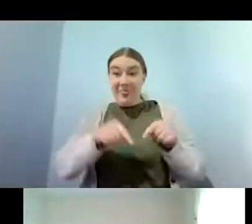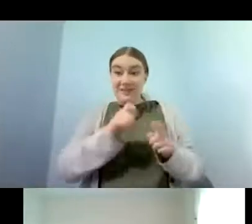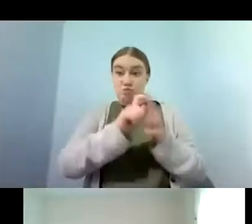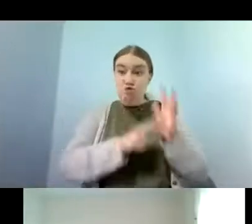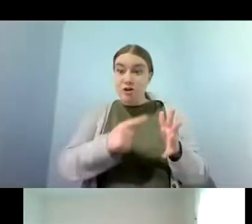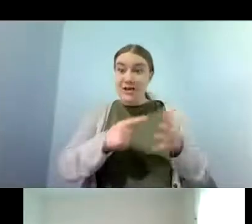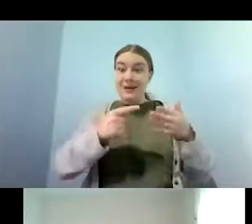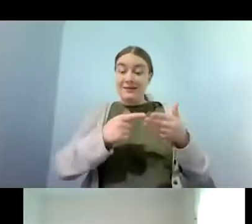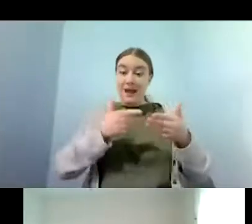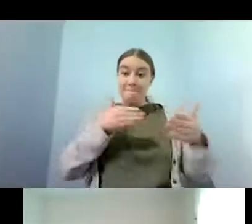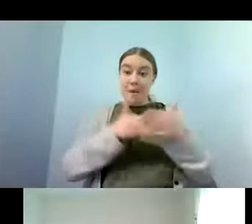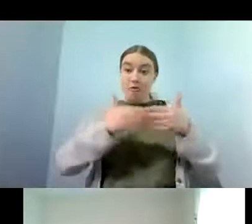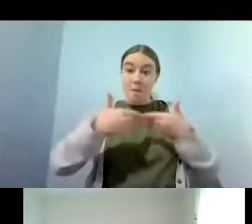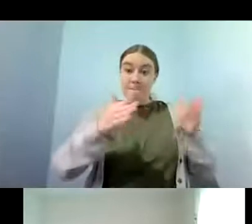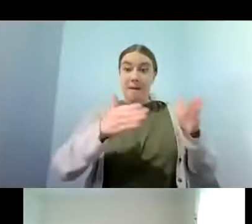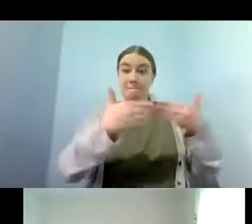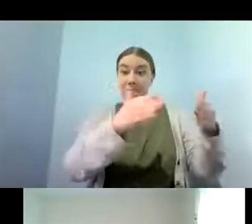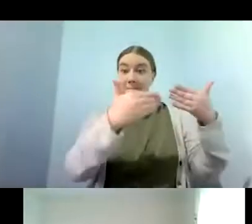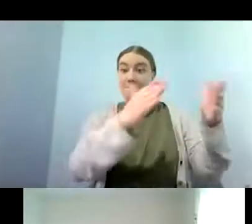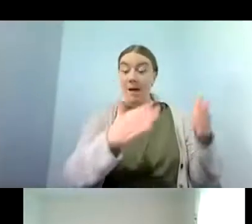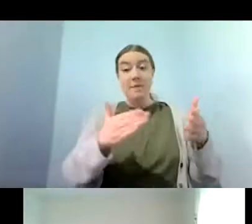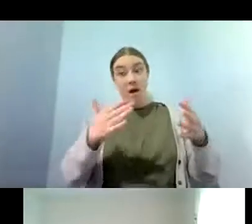and we'll learn a lot more about shad and their behavior in the process